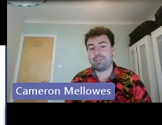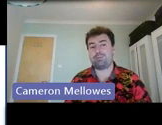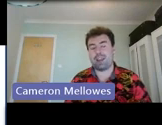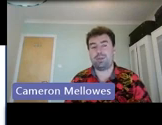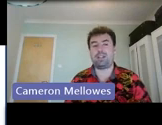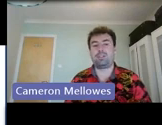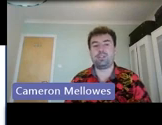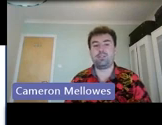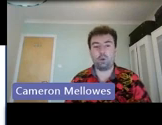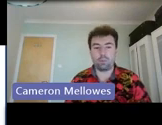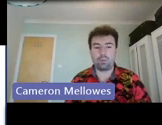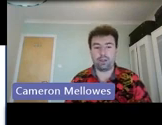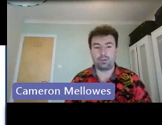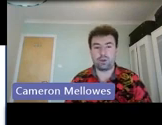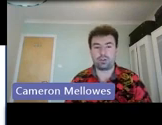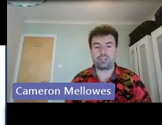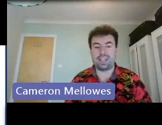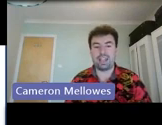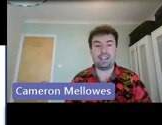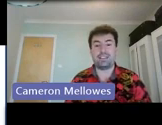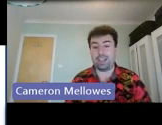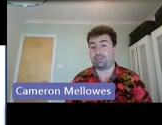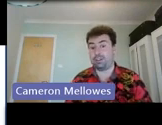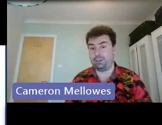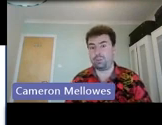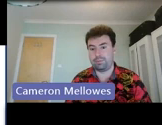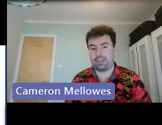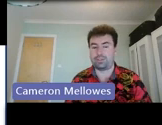get this right, we can transform local democracy and in turn transform this